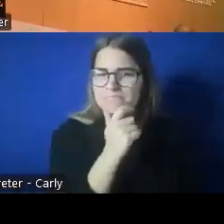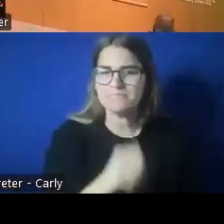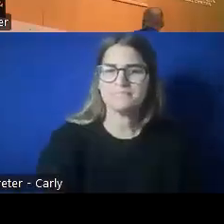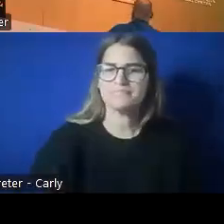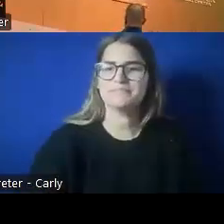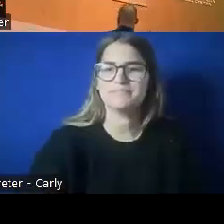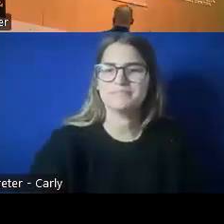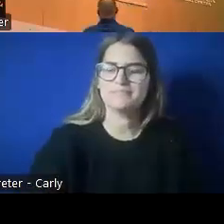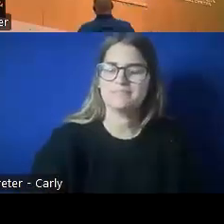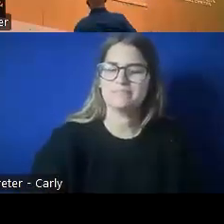I don't